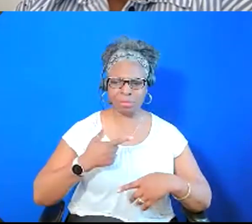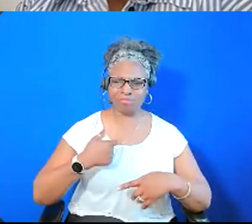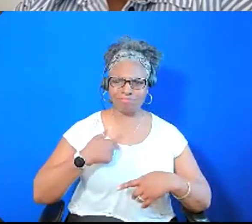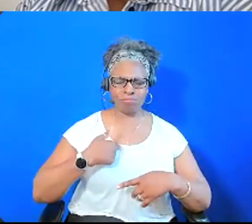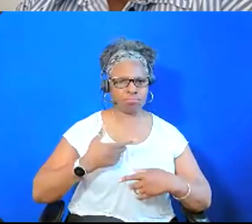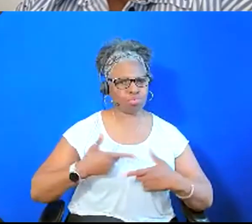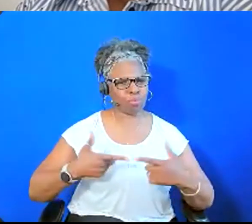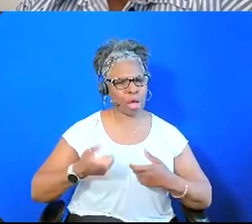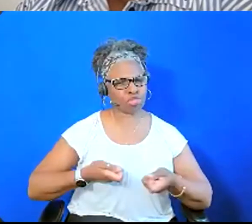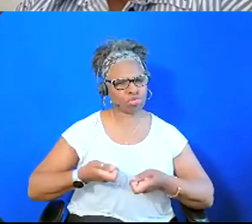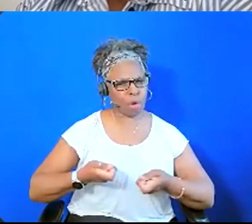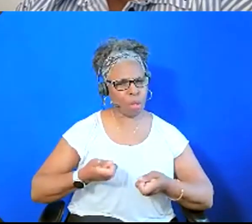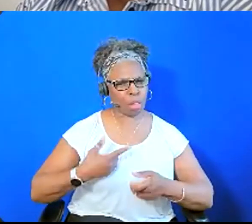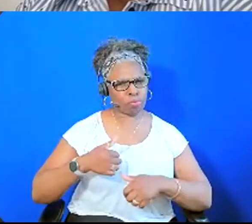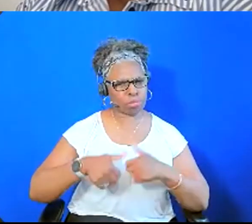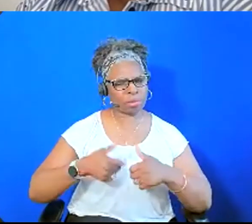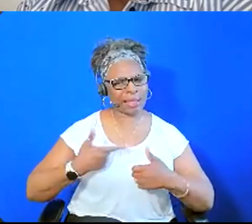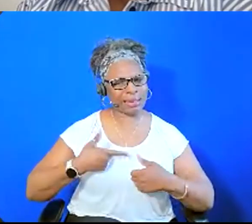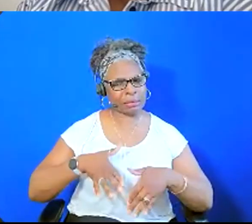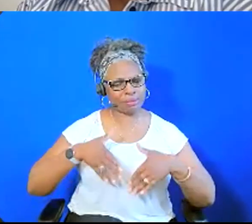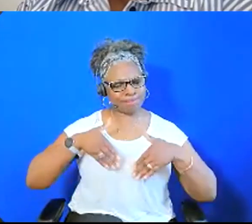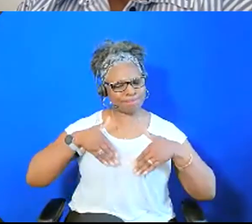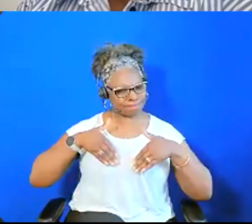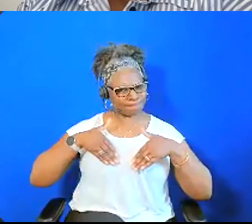And, and I just need to withdraw. And I and I just stepped back.